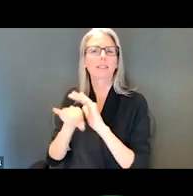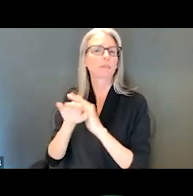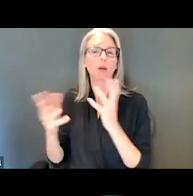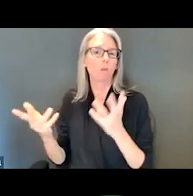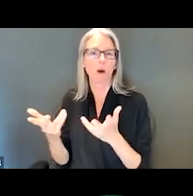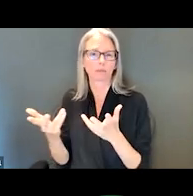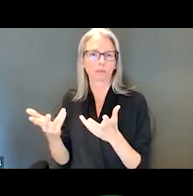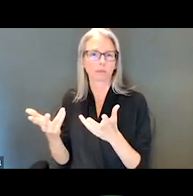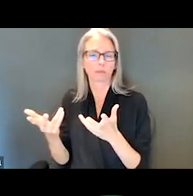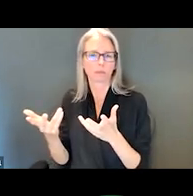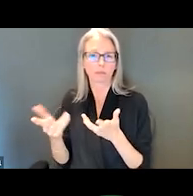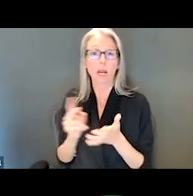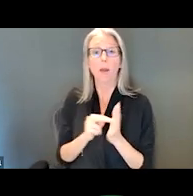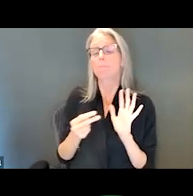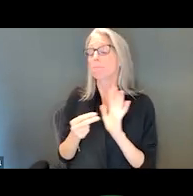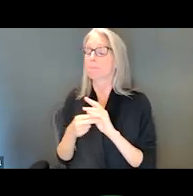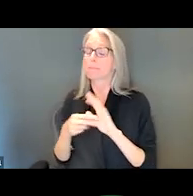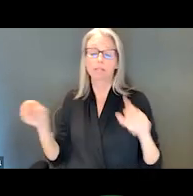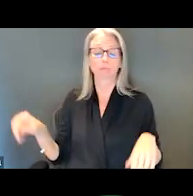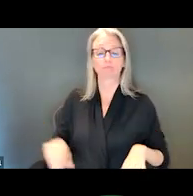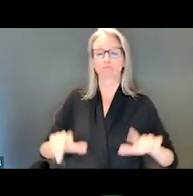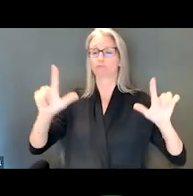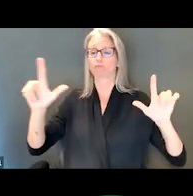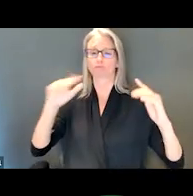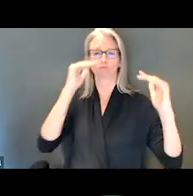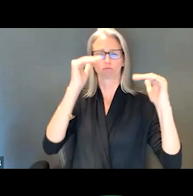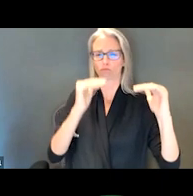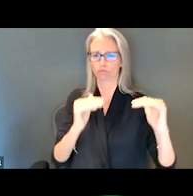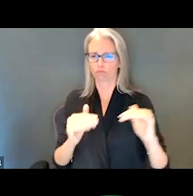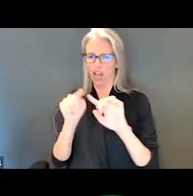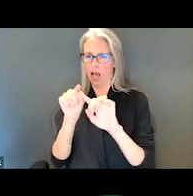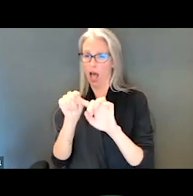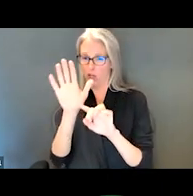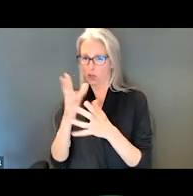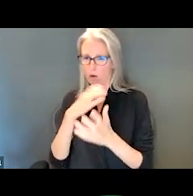If you have trouble using this form, feel free to email us or call us with your information